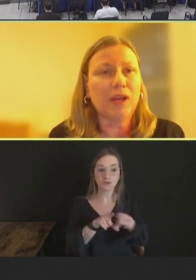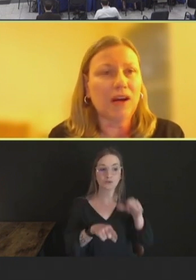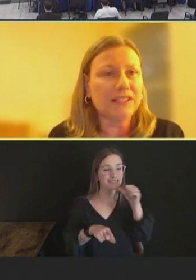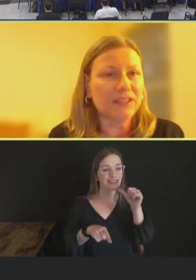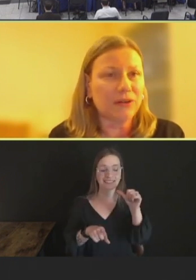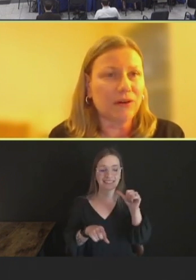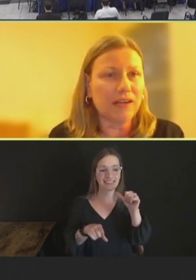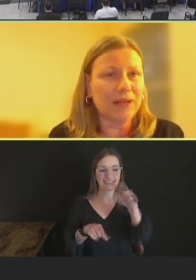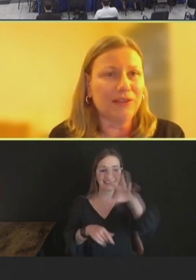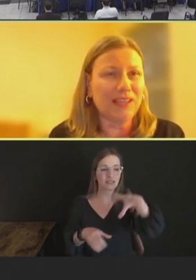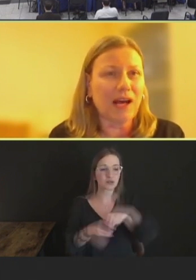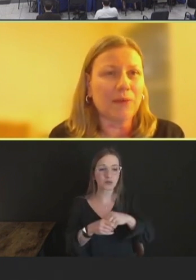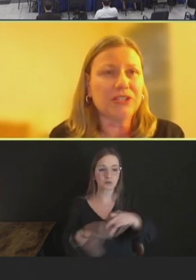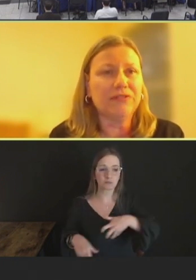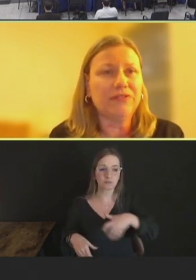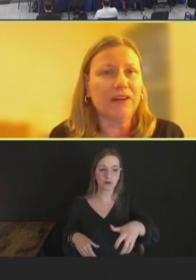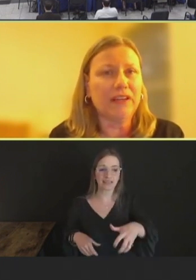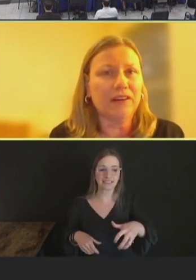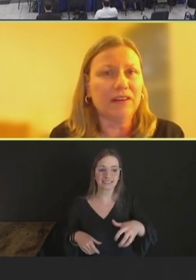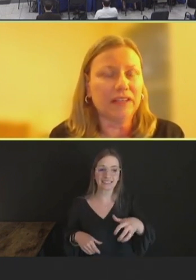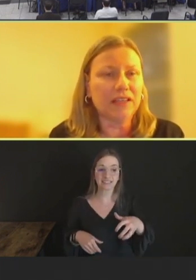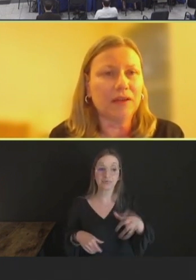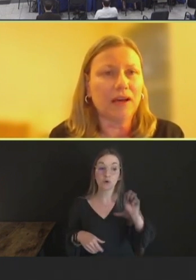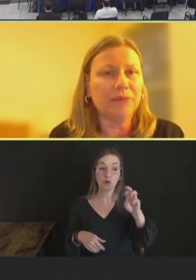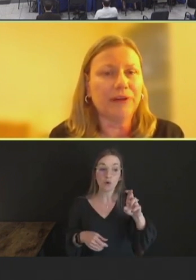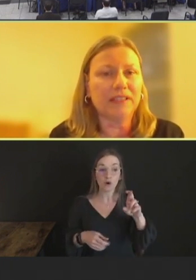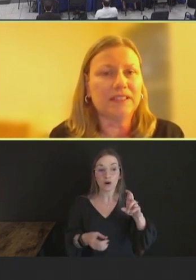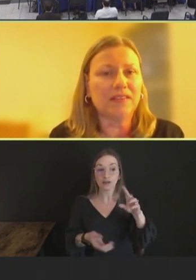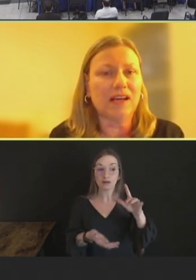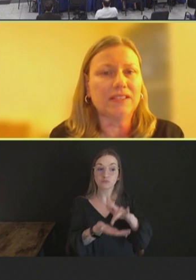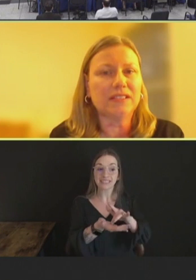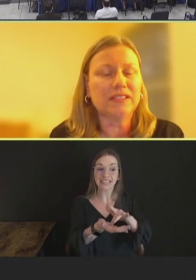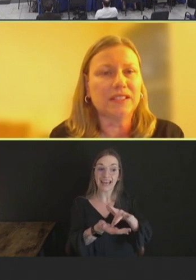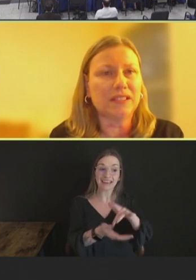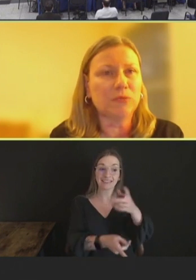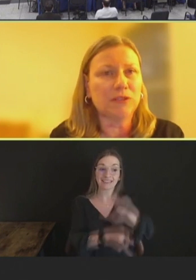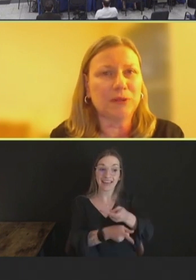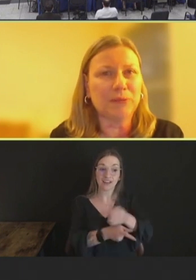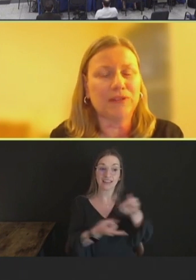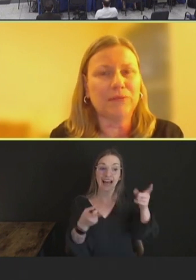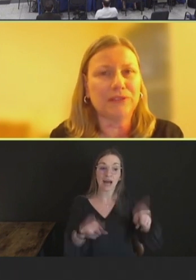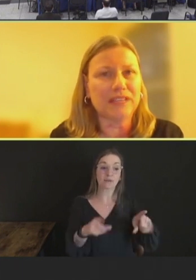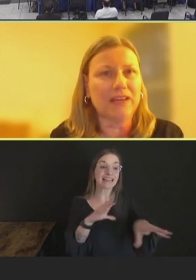And we also aren't able to capture very early pregnancy losses since most people present